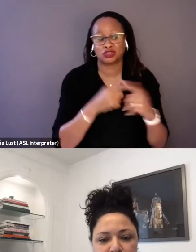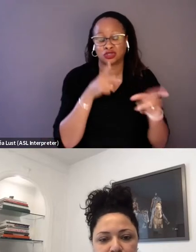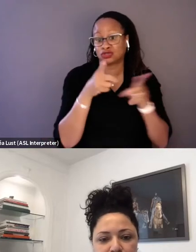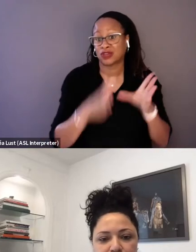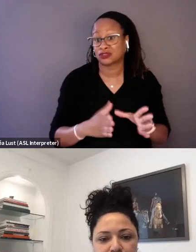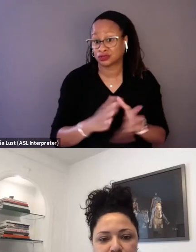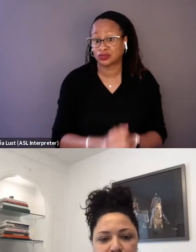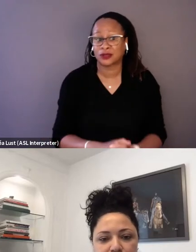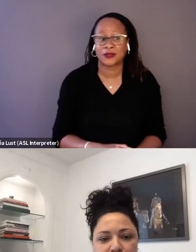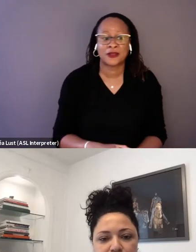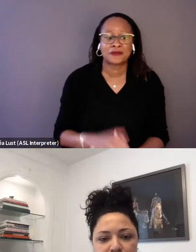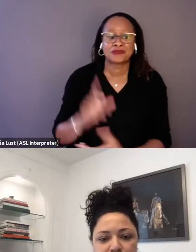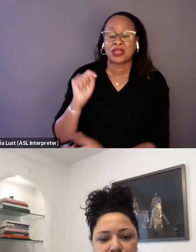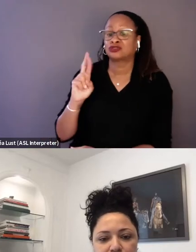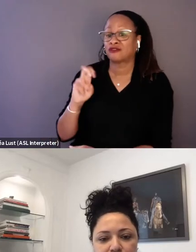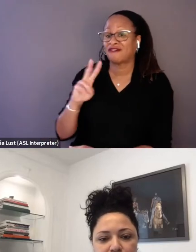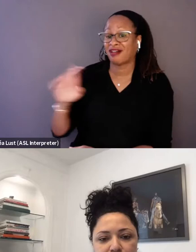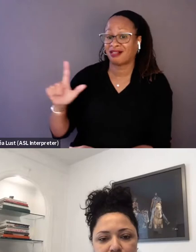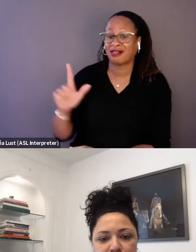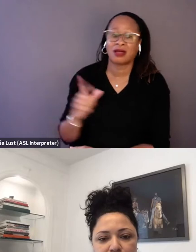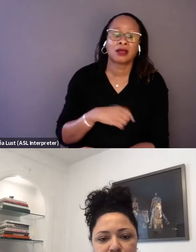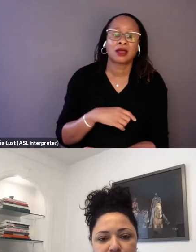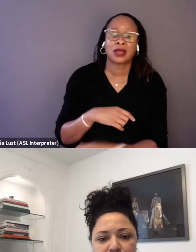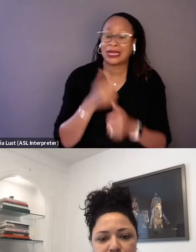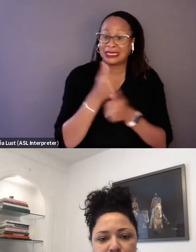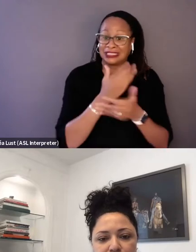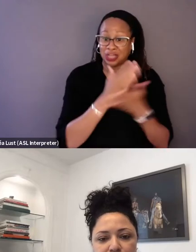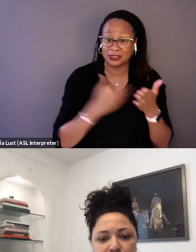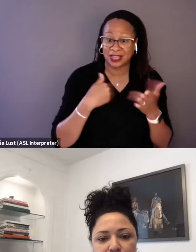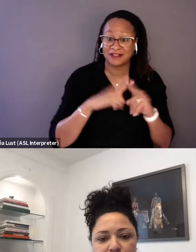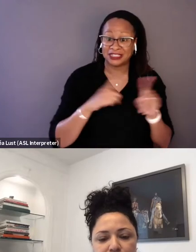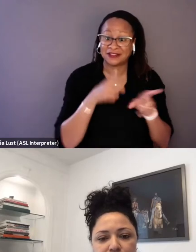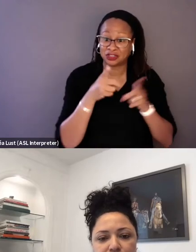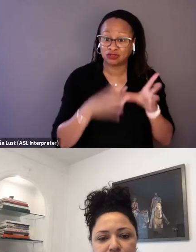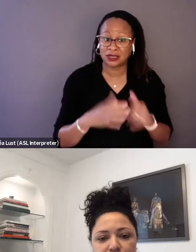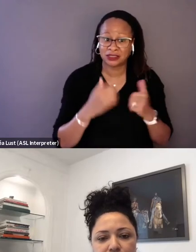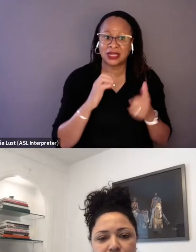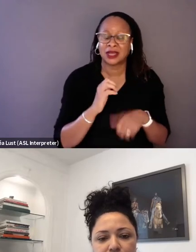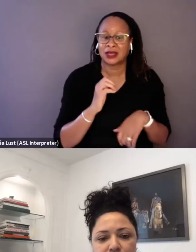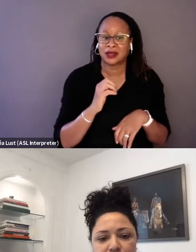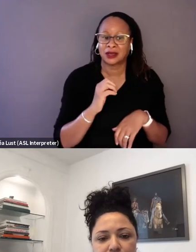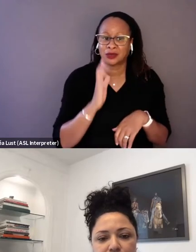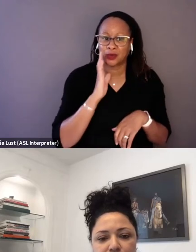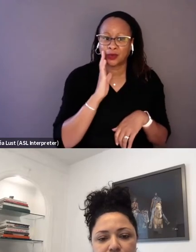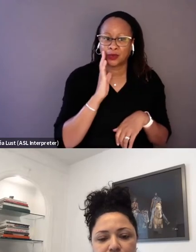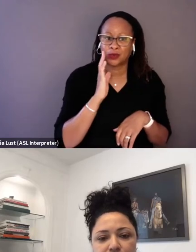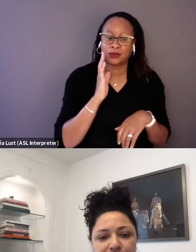And I'd say, I think despite each episode having a different director, there is a through line